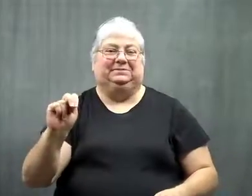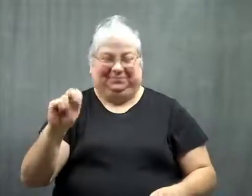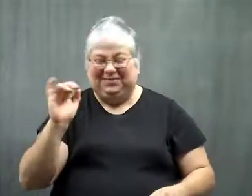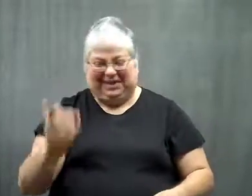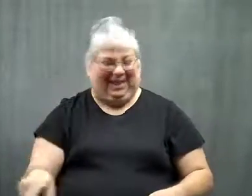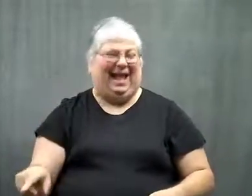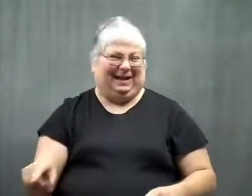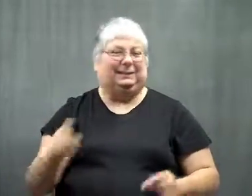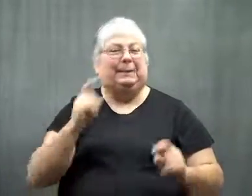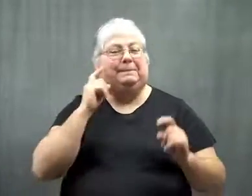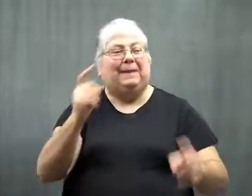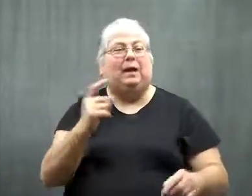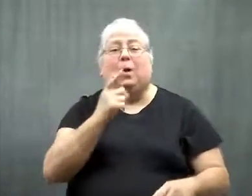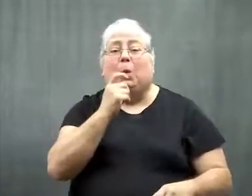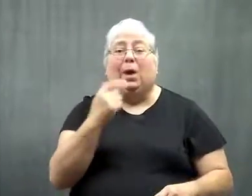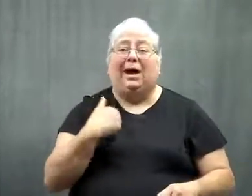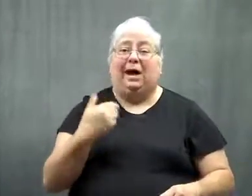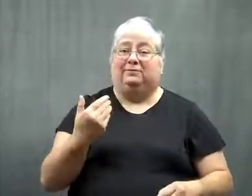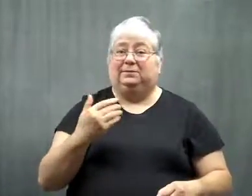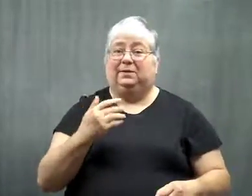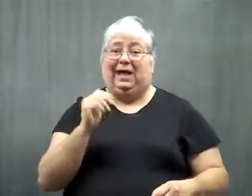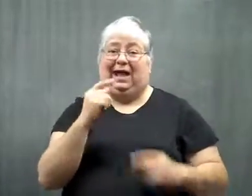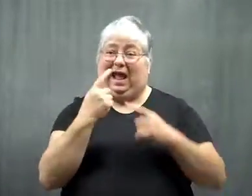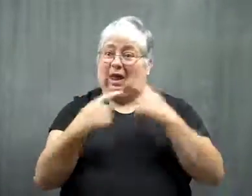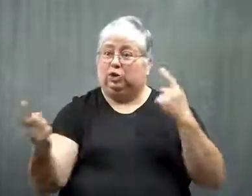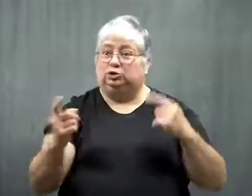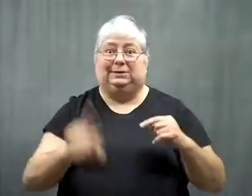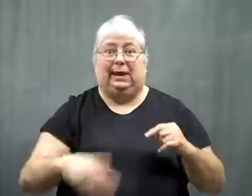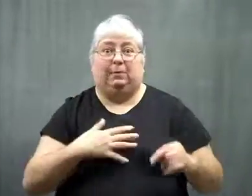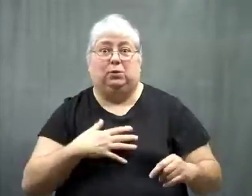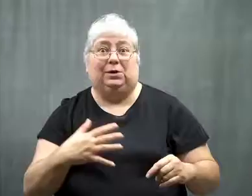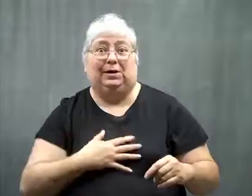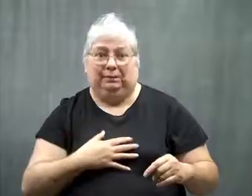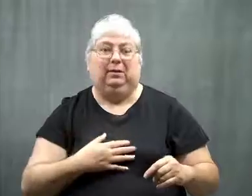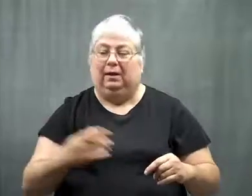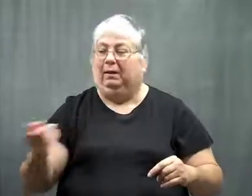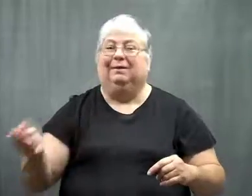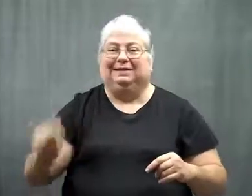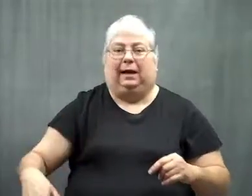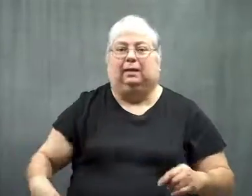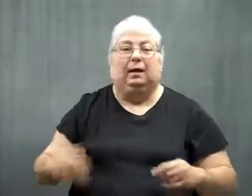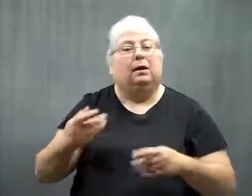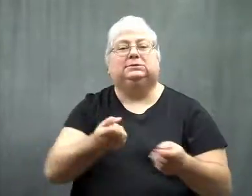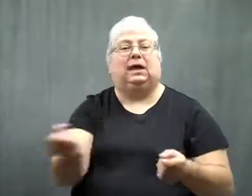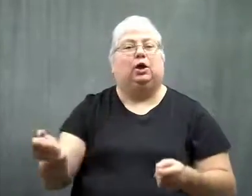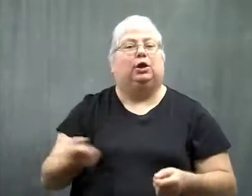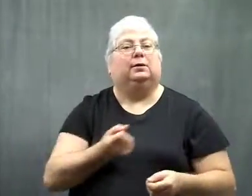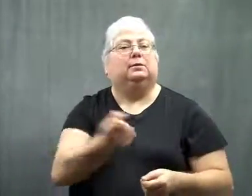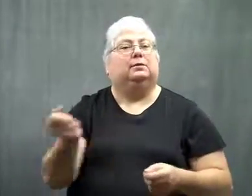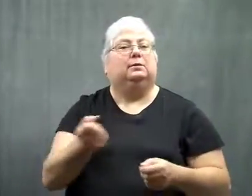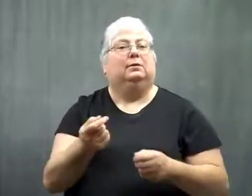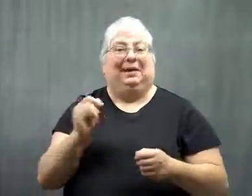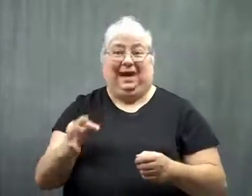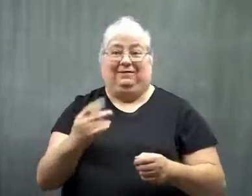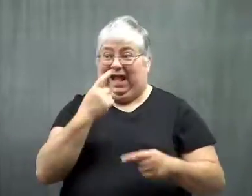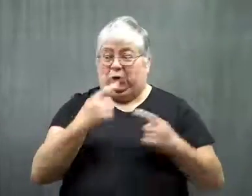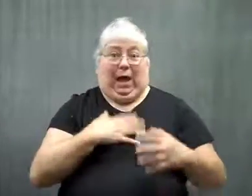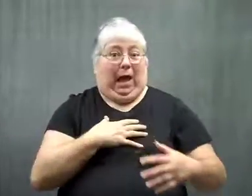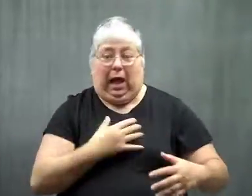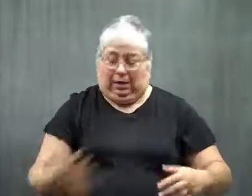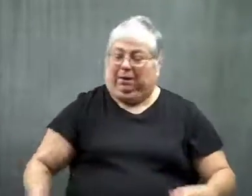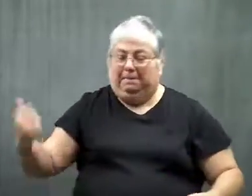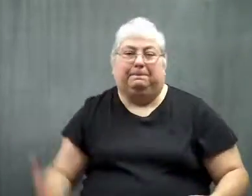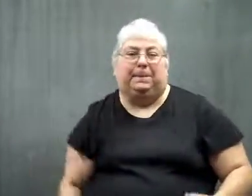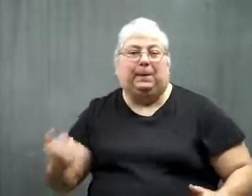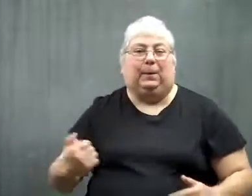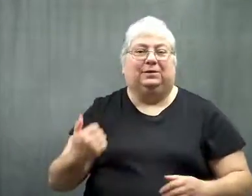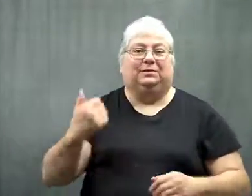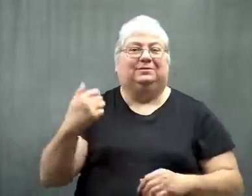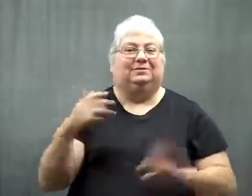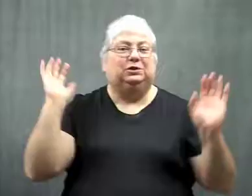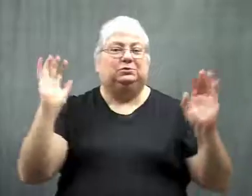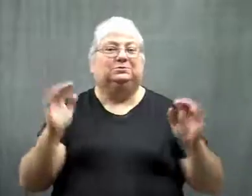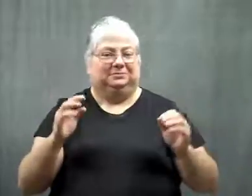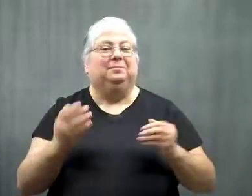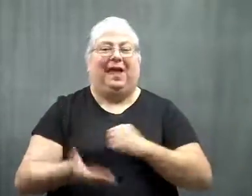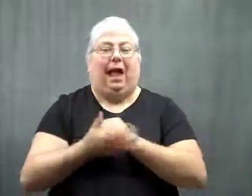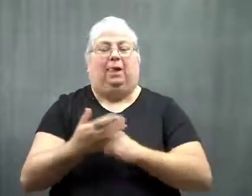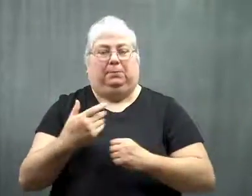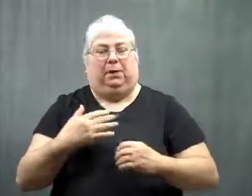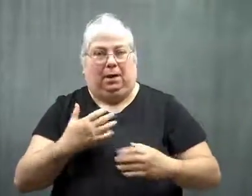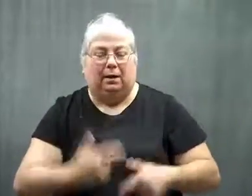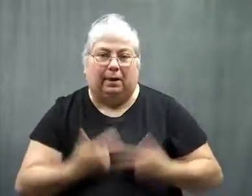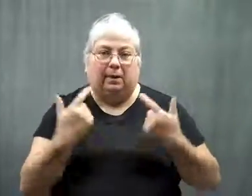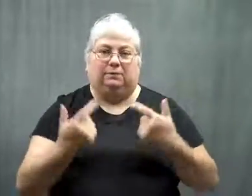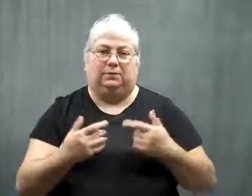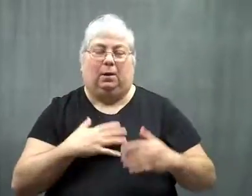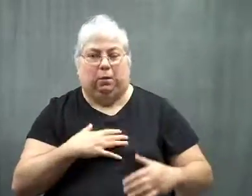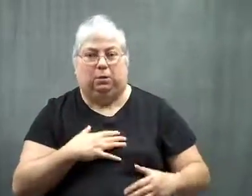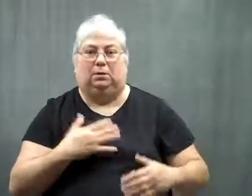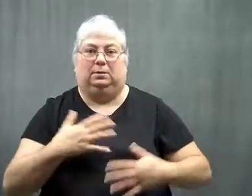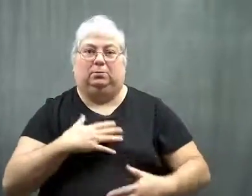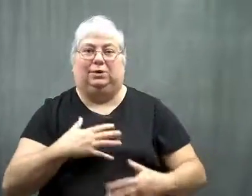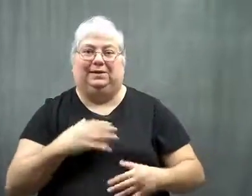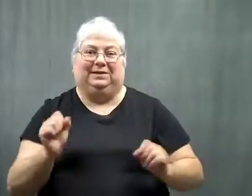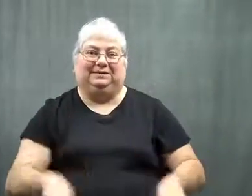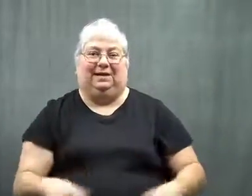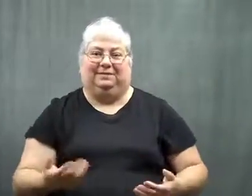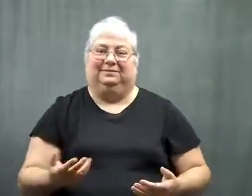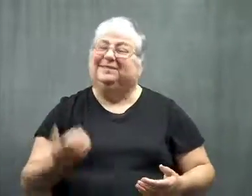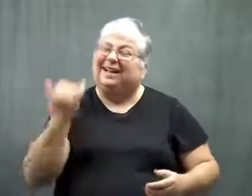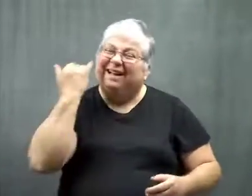People with an anaphylaxic allergy carry this around.